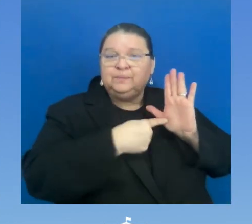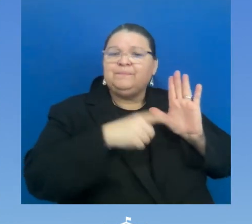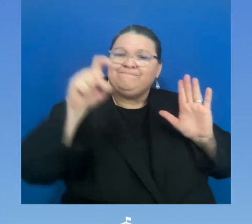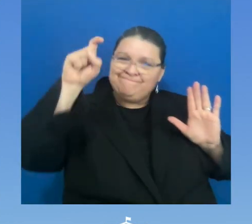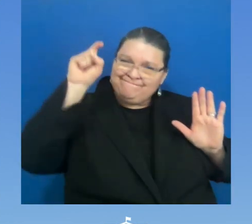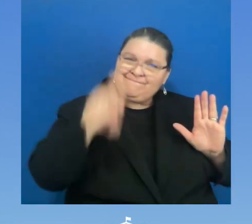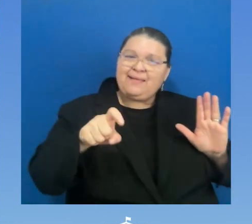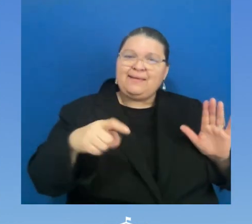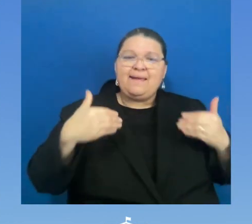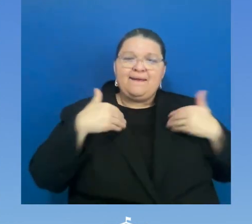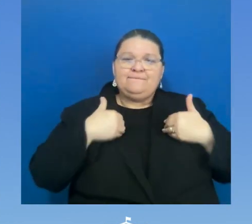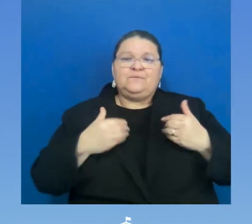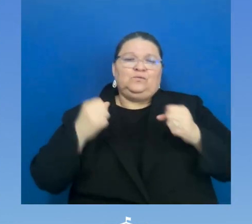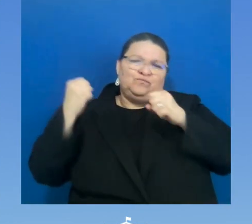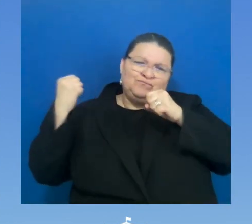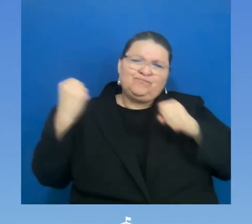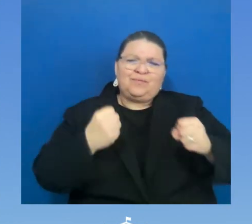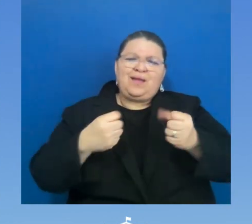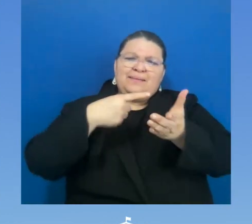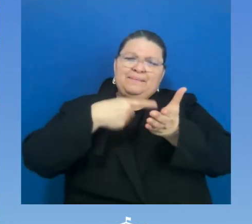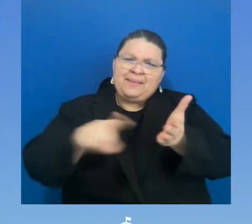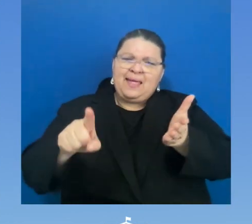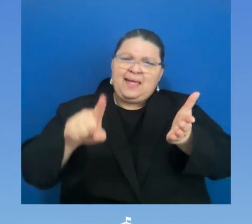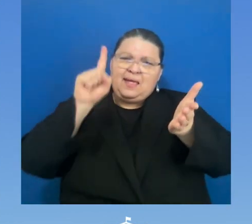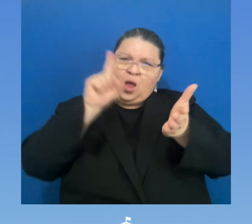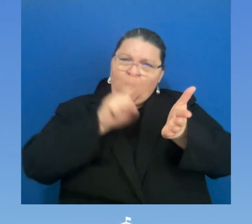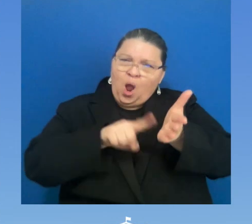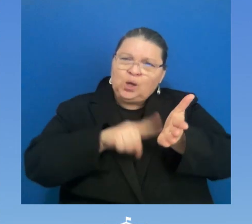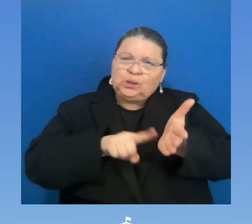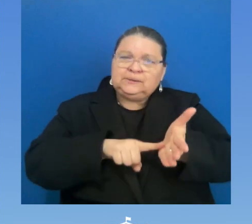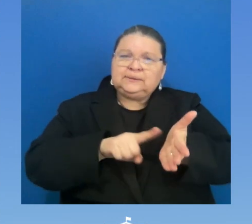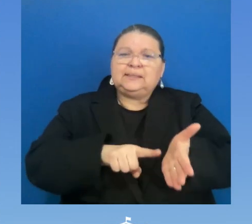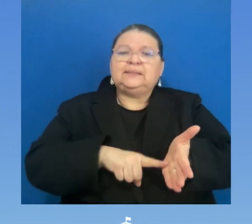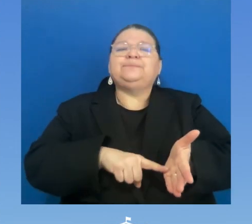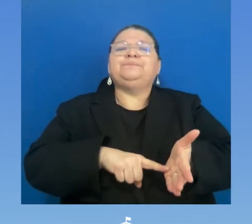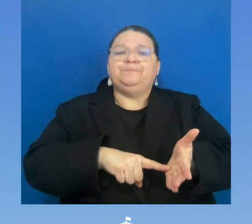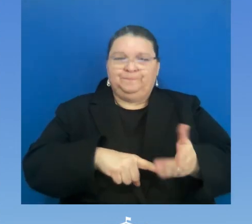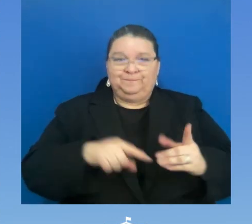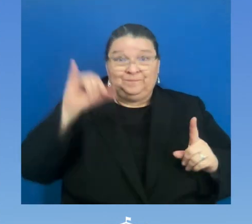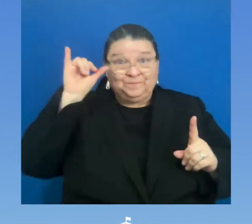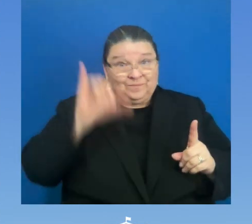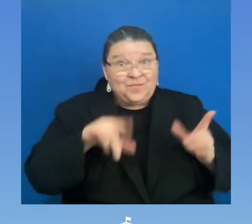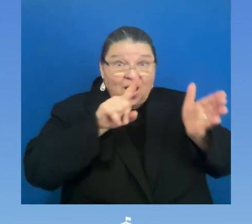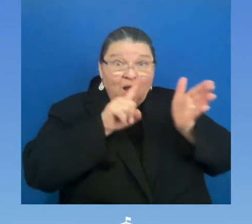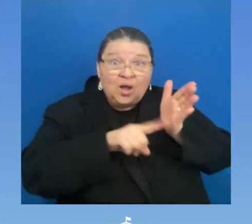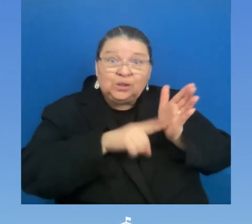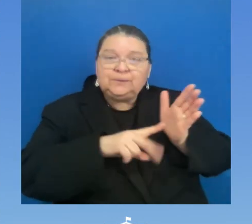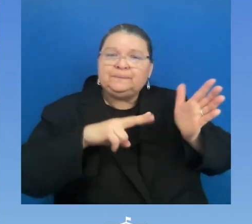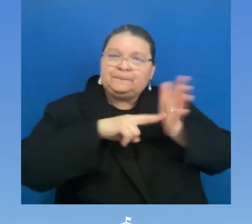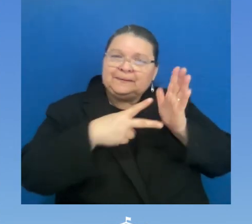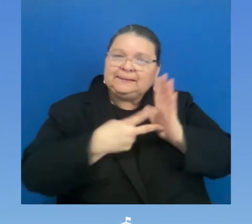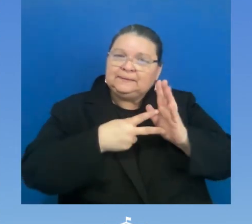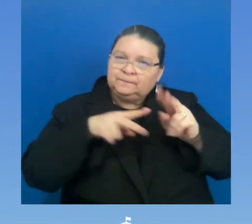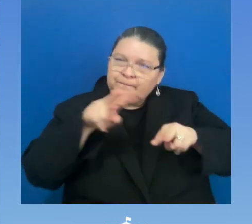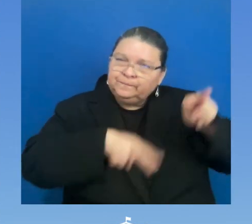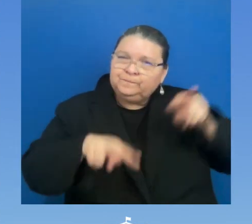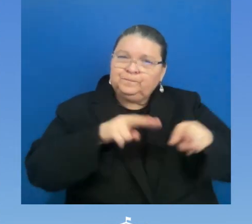whether they are paying all their employees equitably and, if they are not, give them data to help correct that inequity.